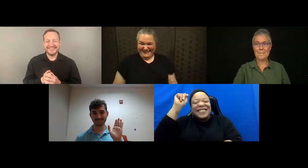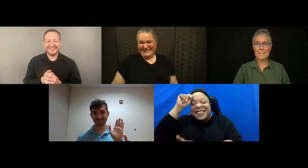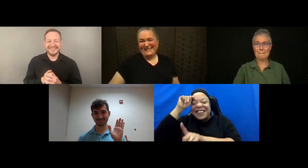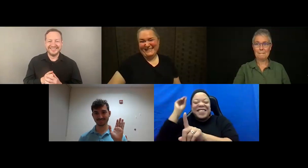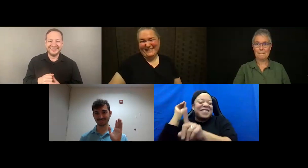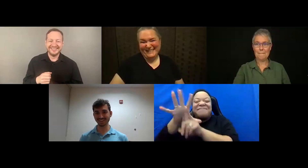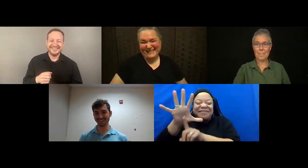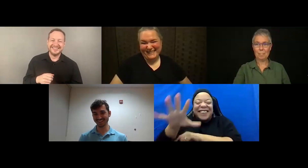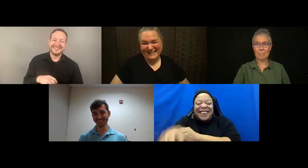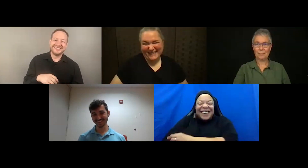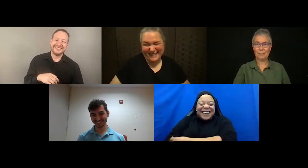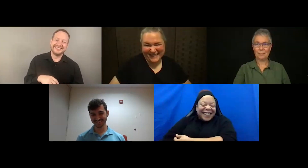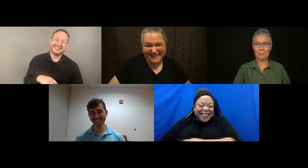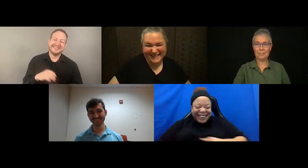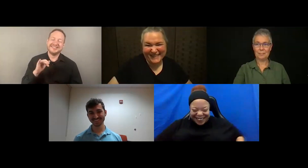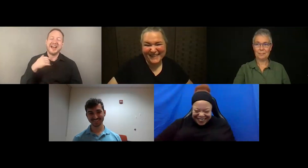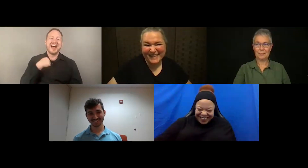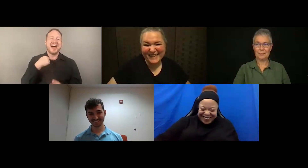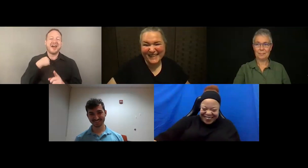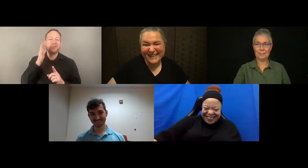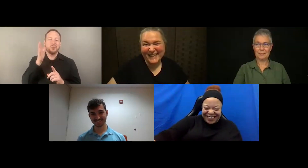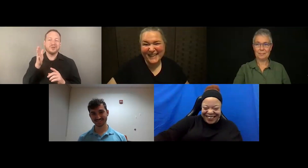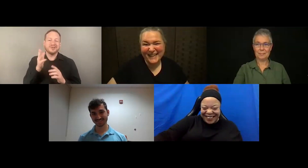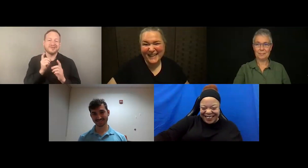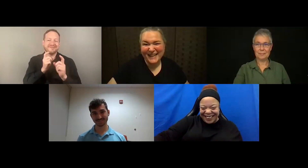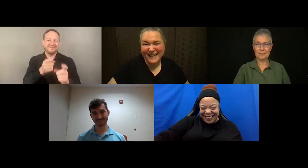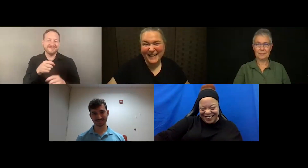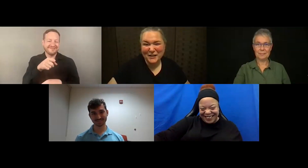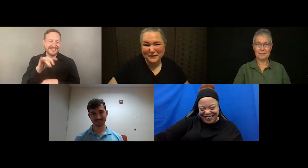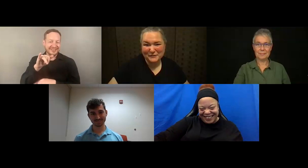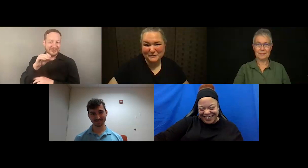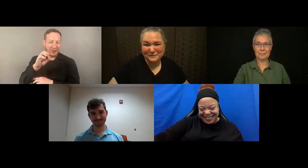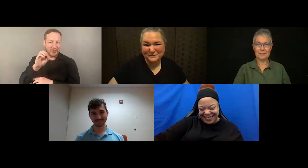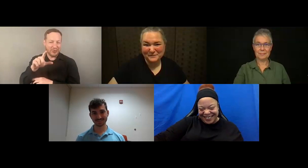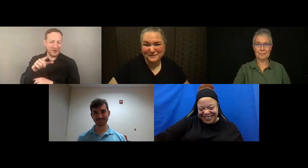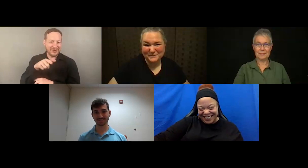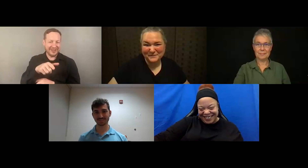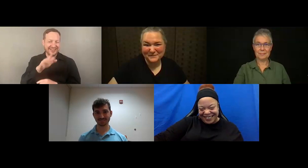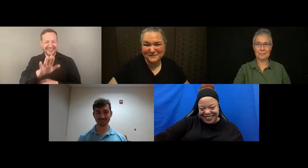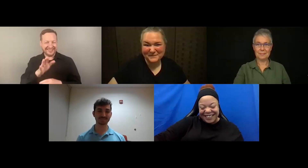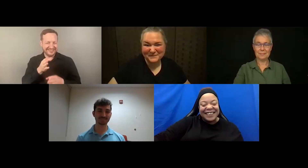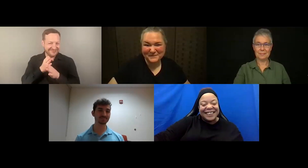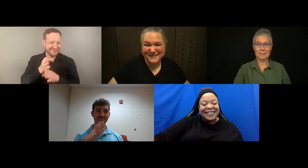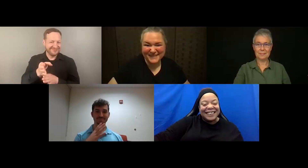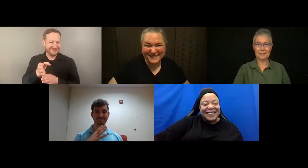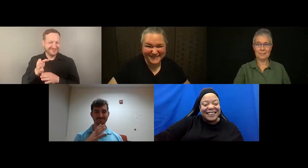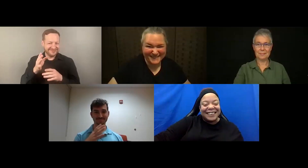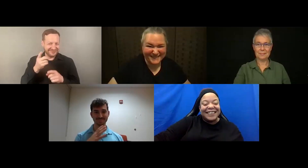Erin: Tim, go for it! The spotlight is on you! Tim: Alright, well I will turn it over to Yoel because